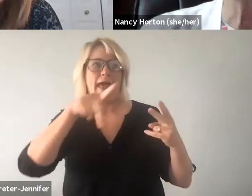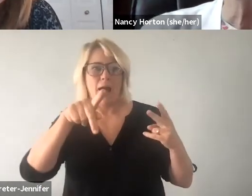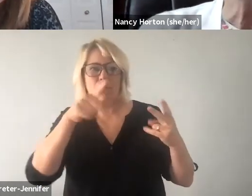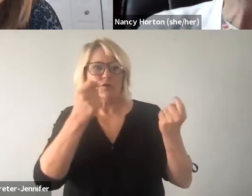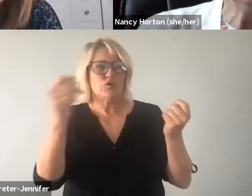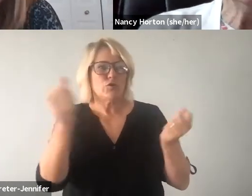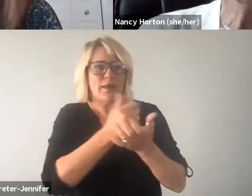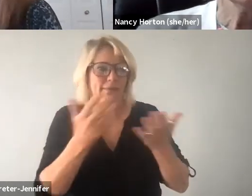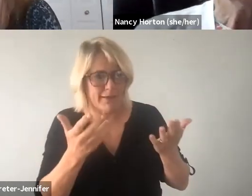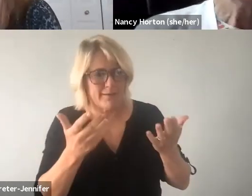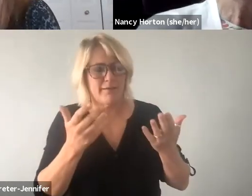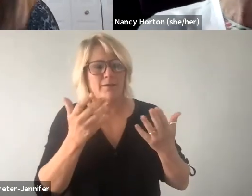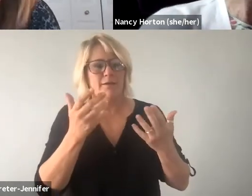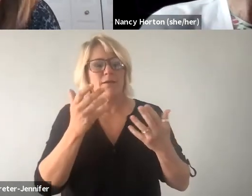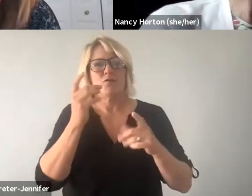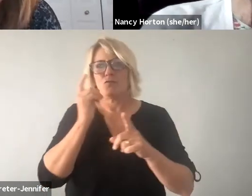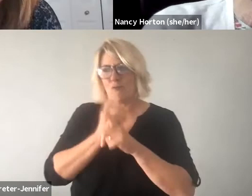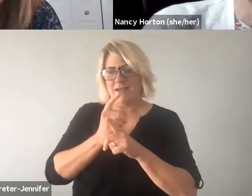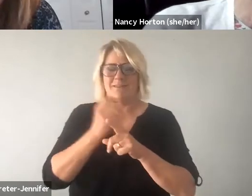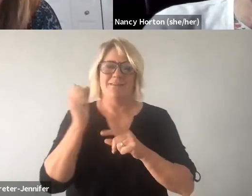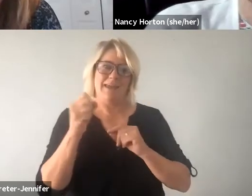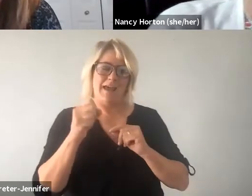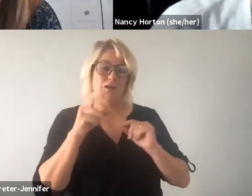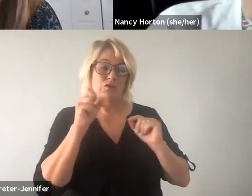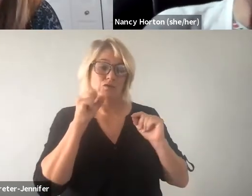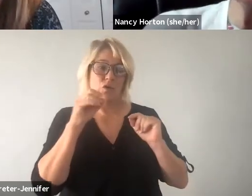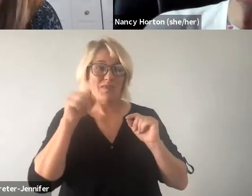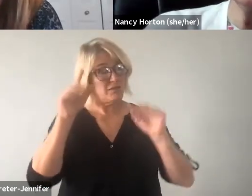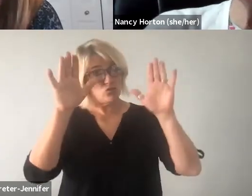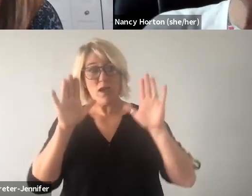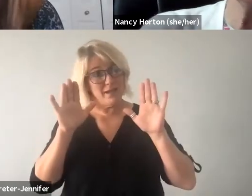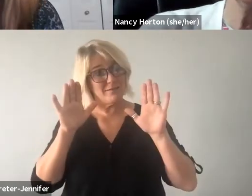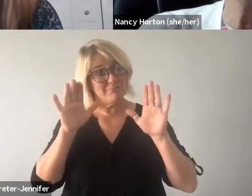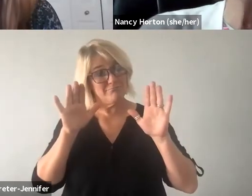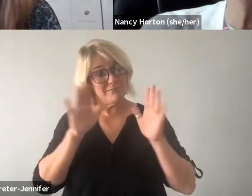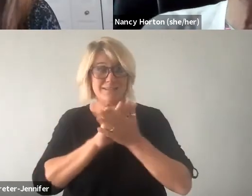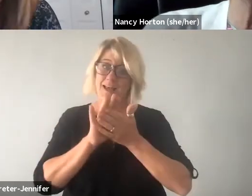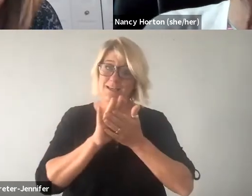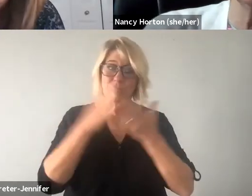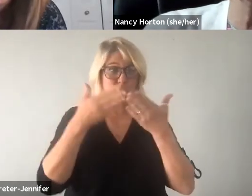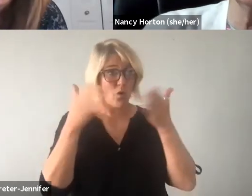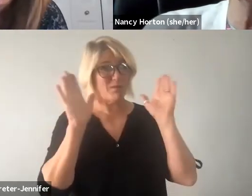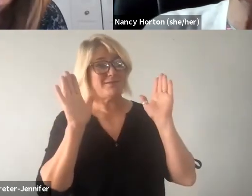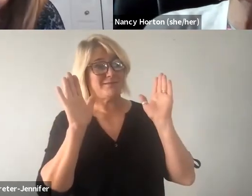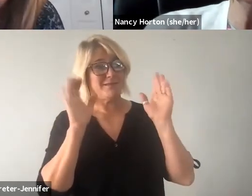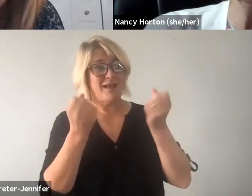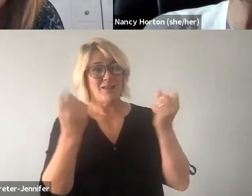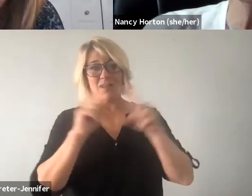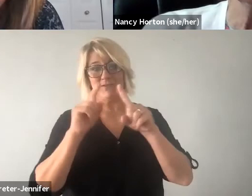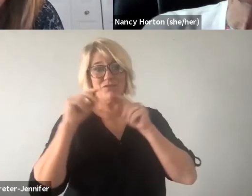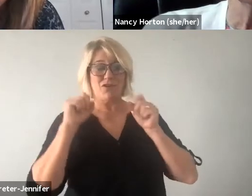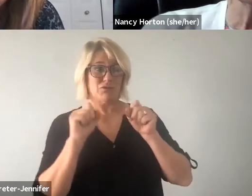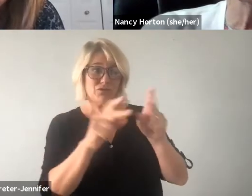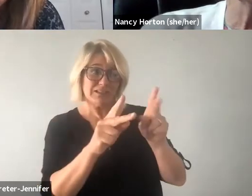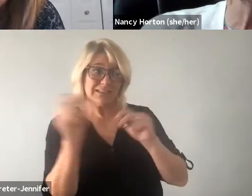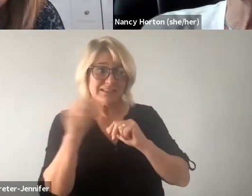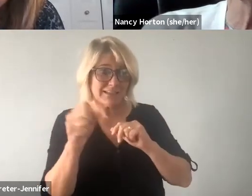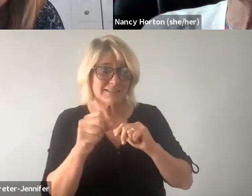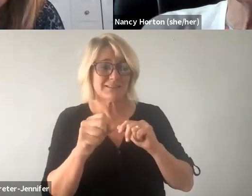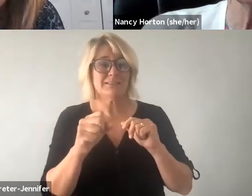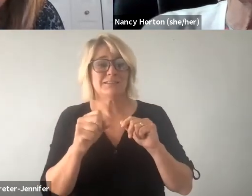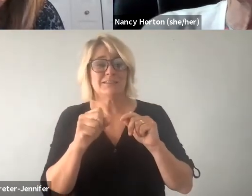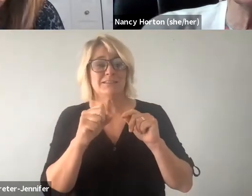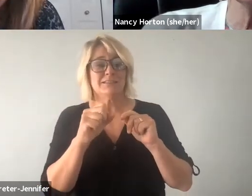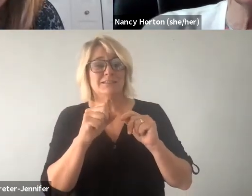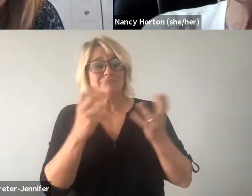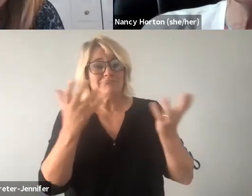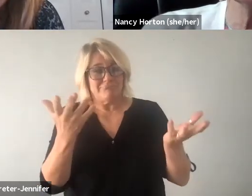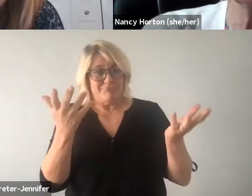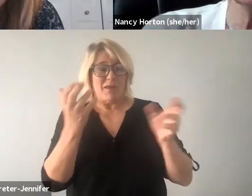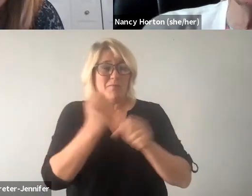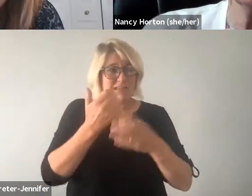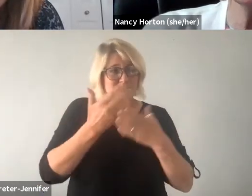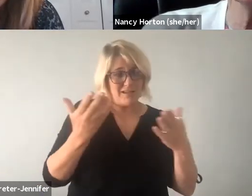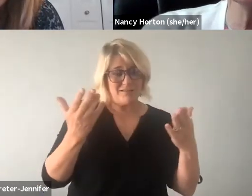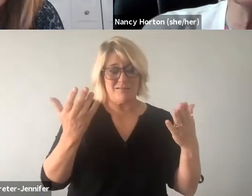this day and age, it seems like we have